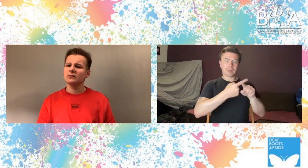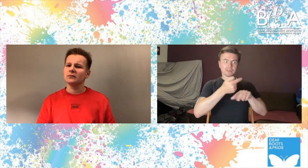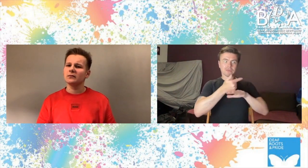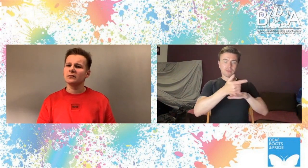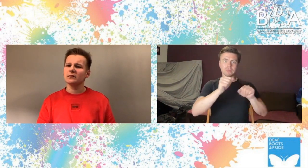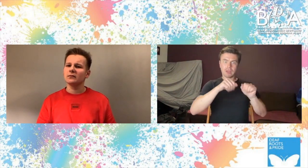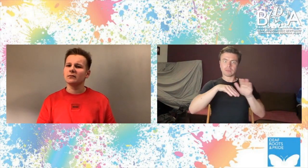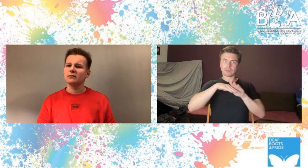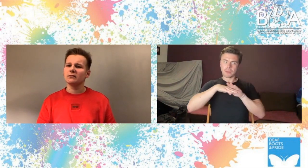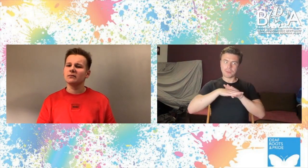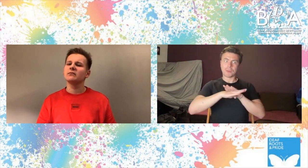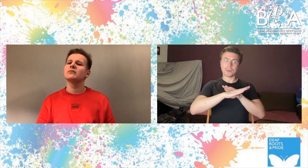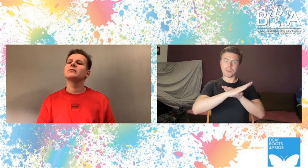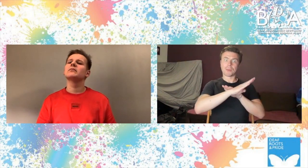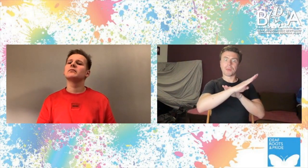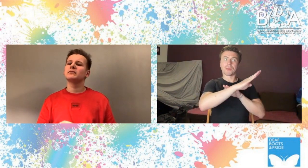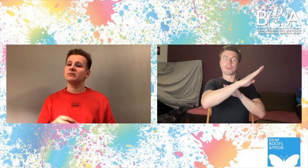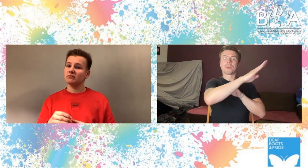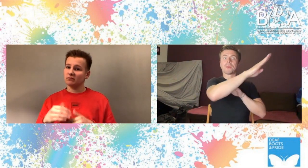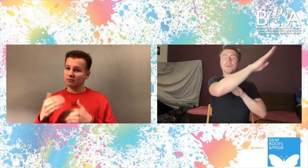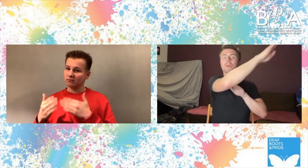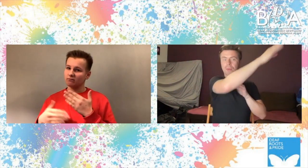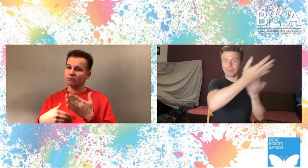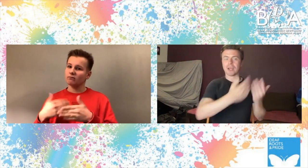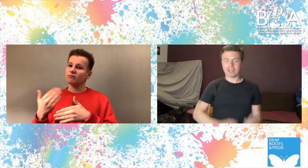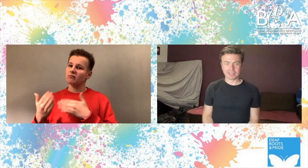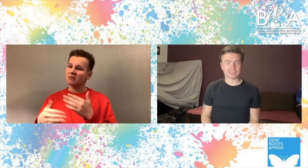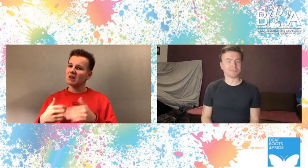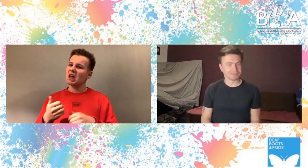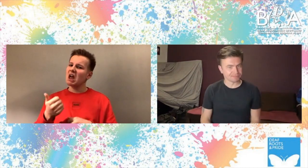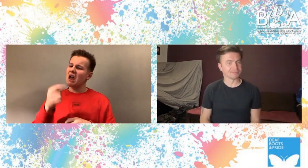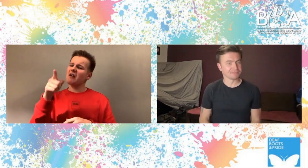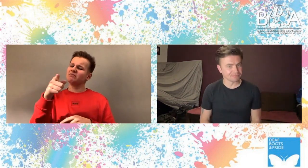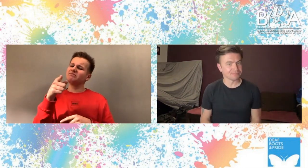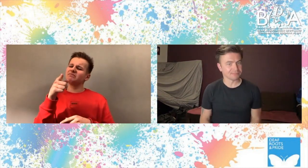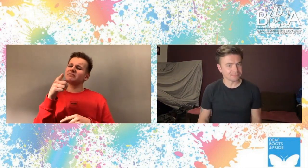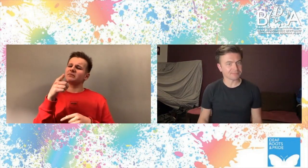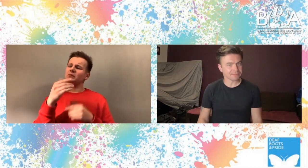and that’s what my company is geared towards, and that’s what I’m looking to do in the future.